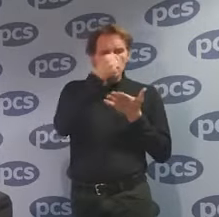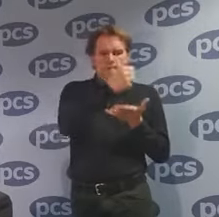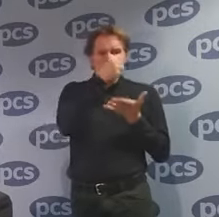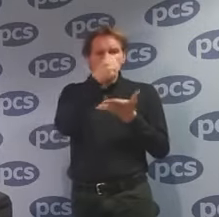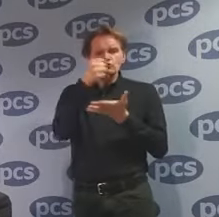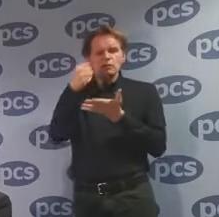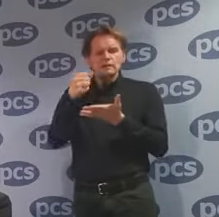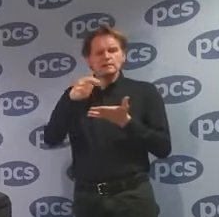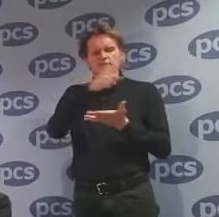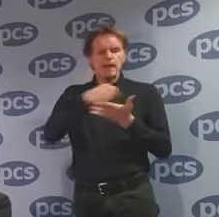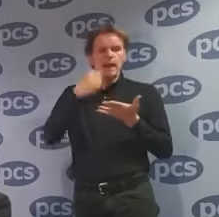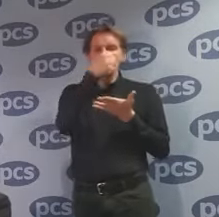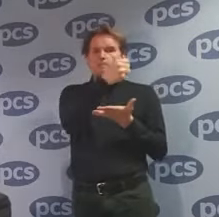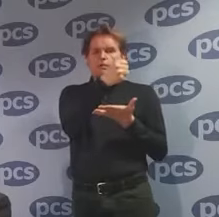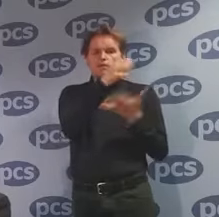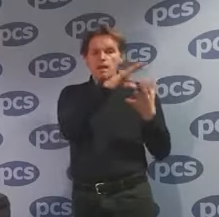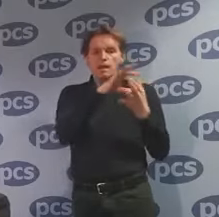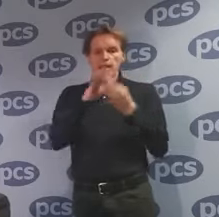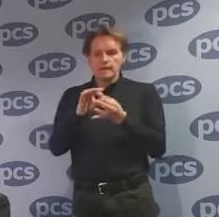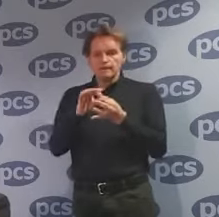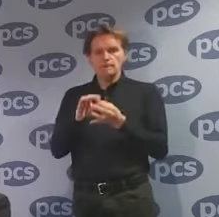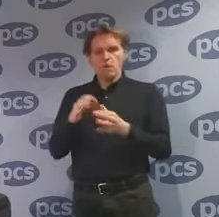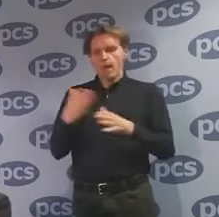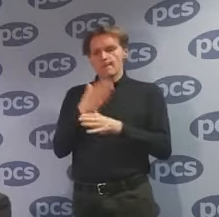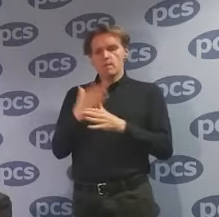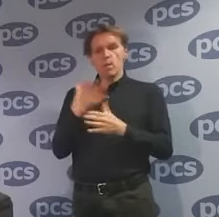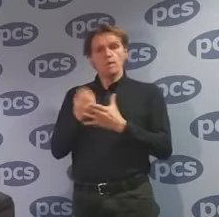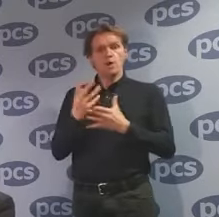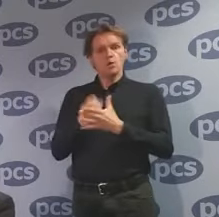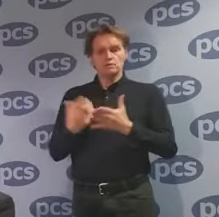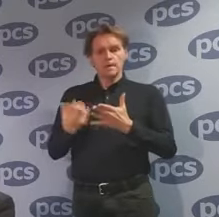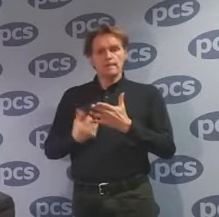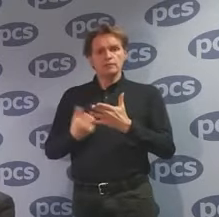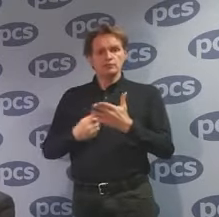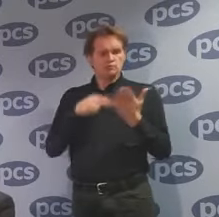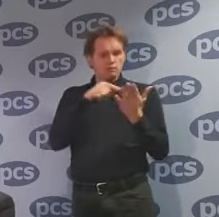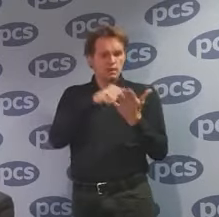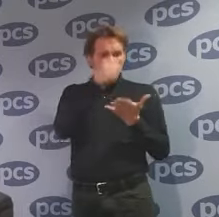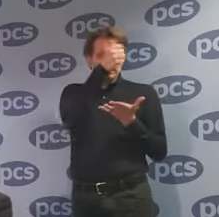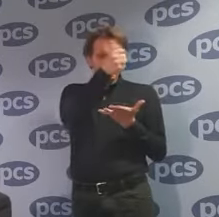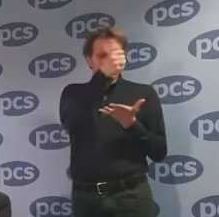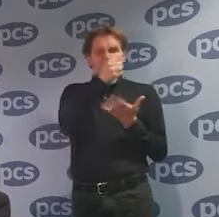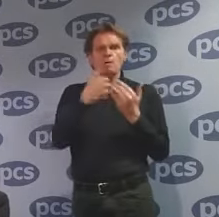employment costs pay and pensions, we are seeing further swingeing cuts. So let me